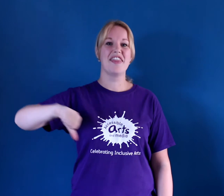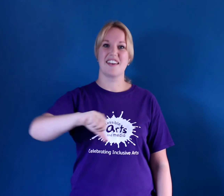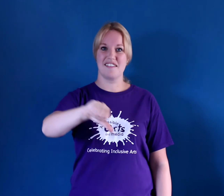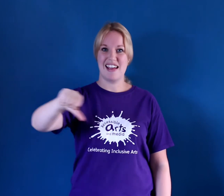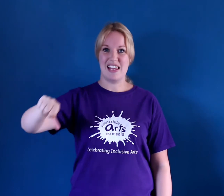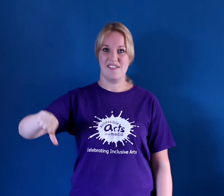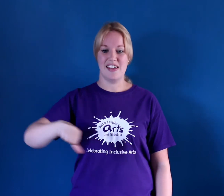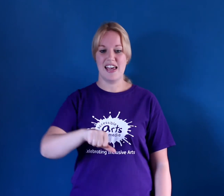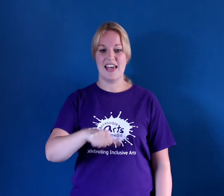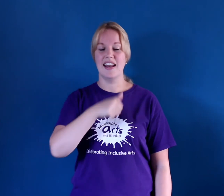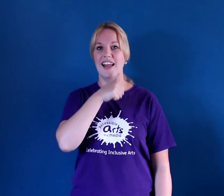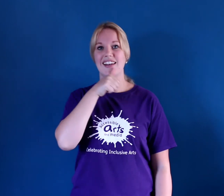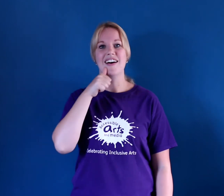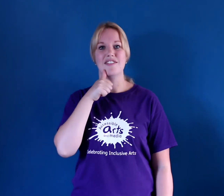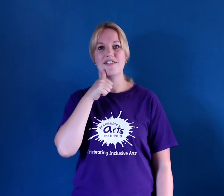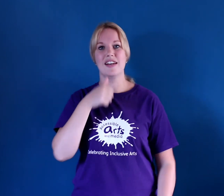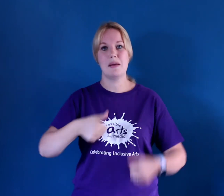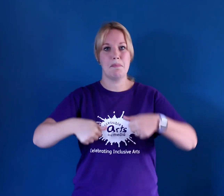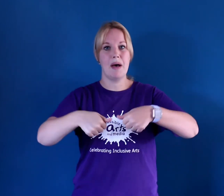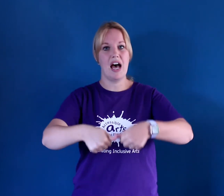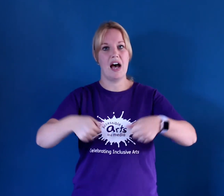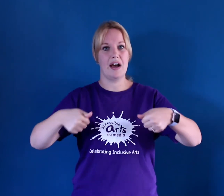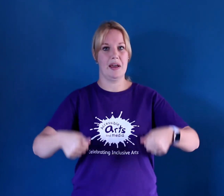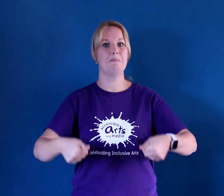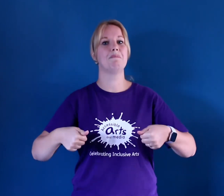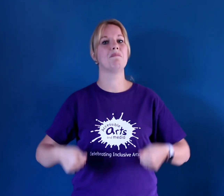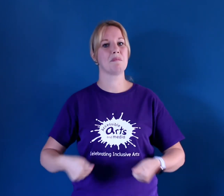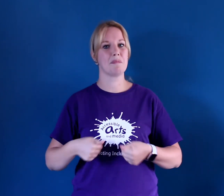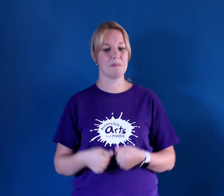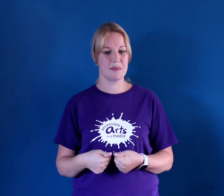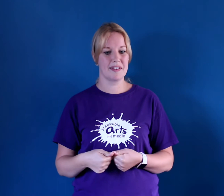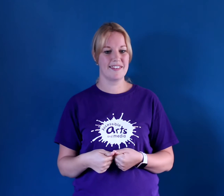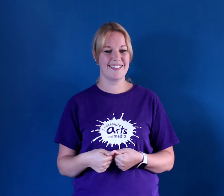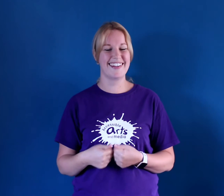The gravy in a lovely pie.